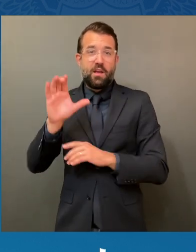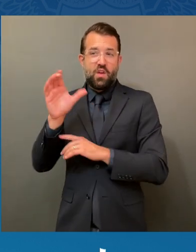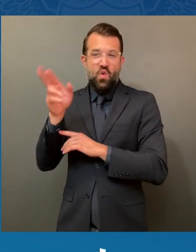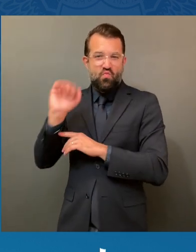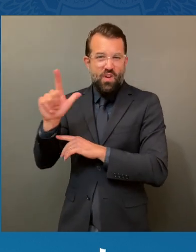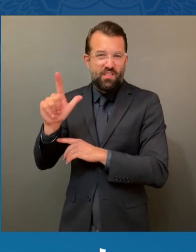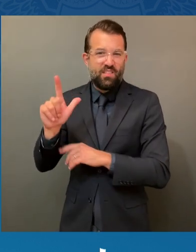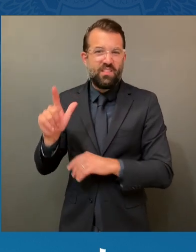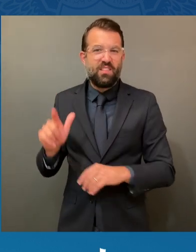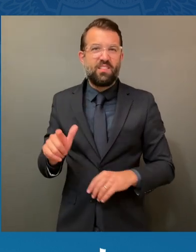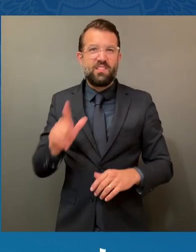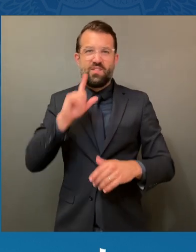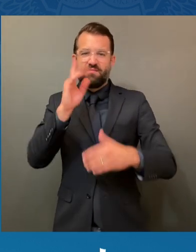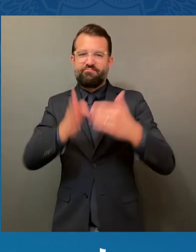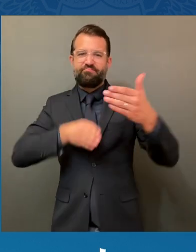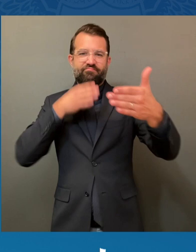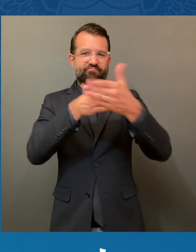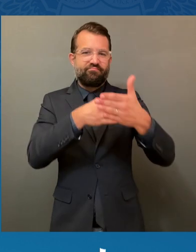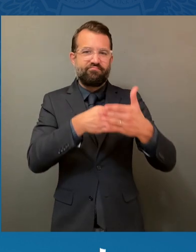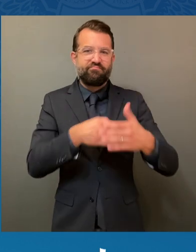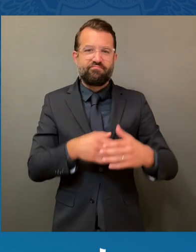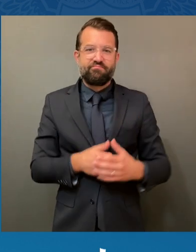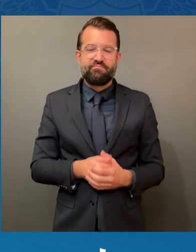passing laws to punish women.